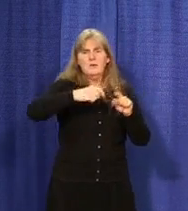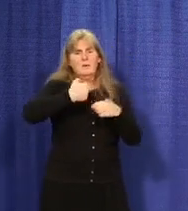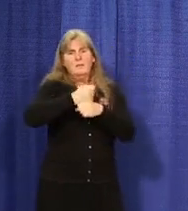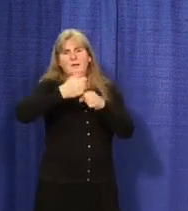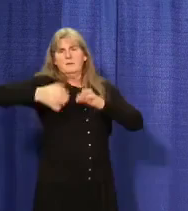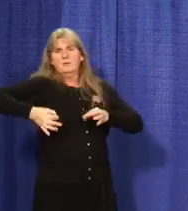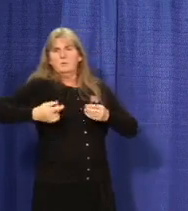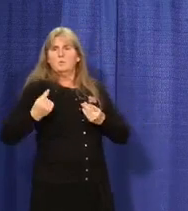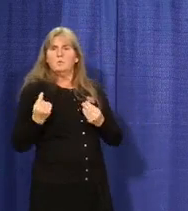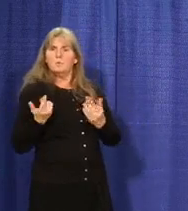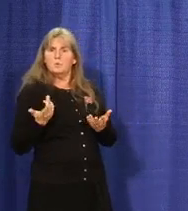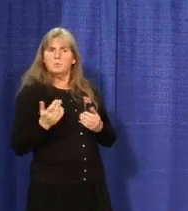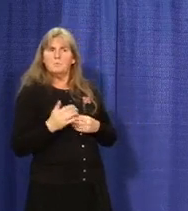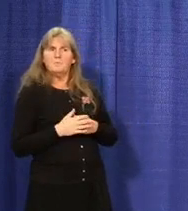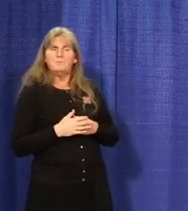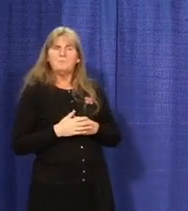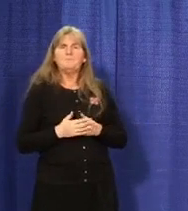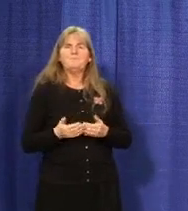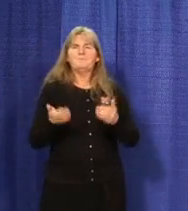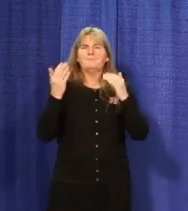Pat: Thank you.